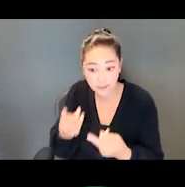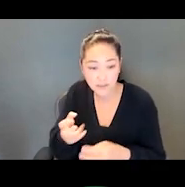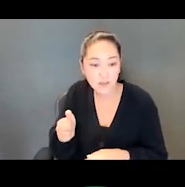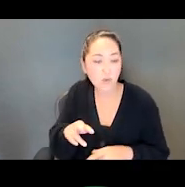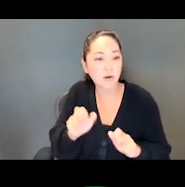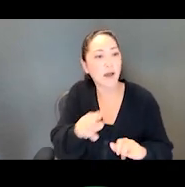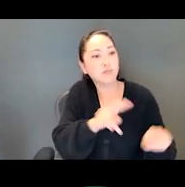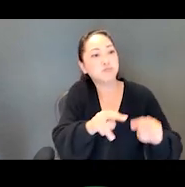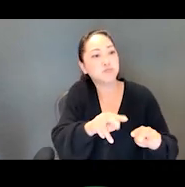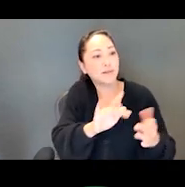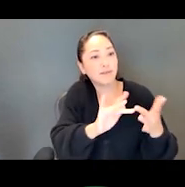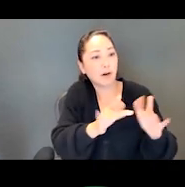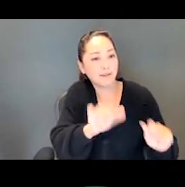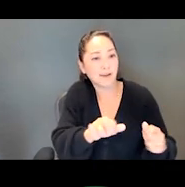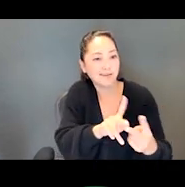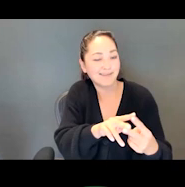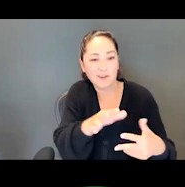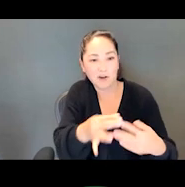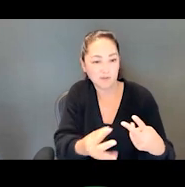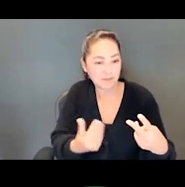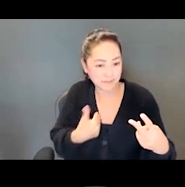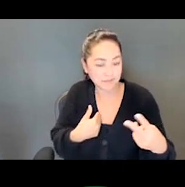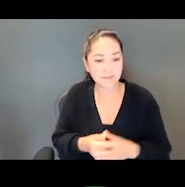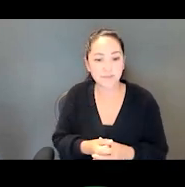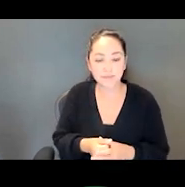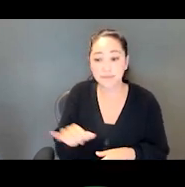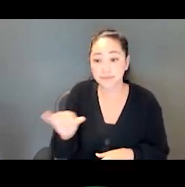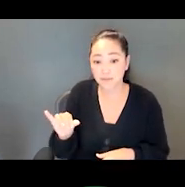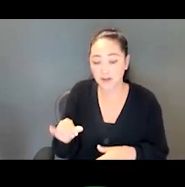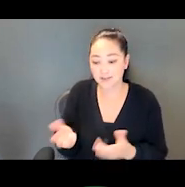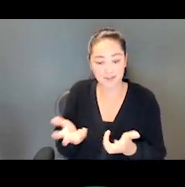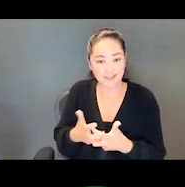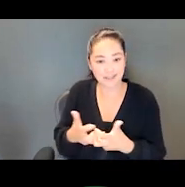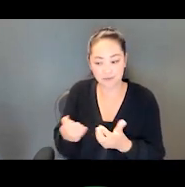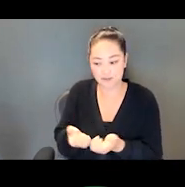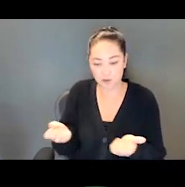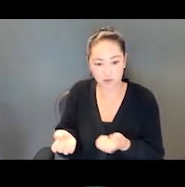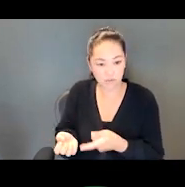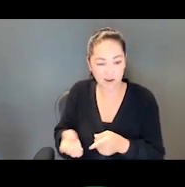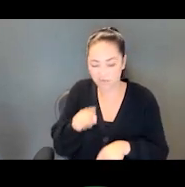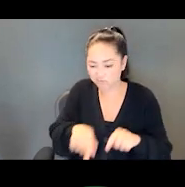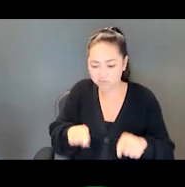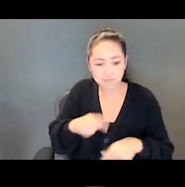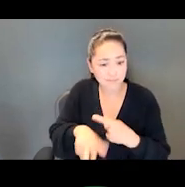in different environments. As Kristen said, some might work for some, some might work for another. And what that